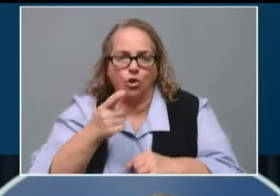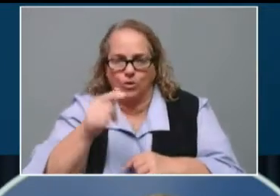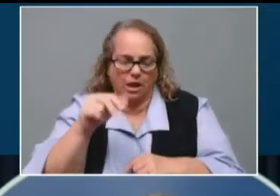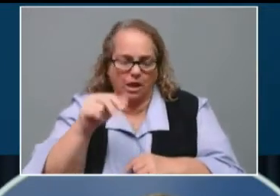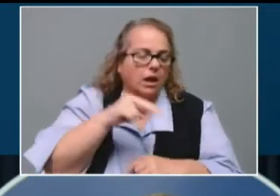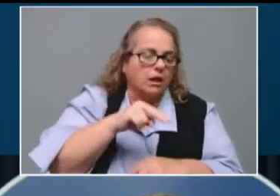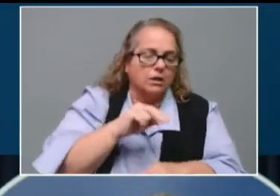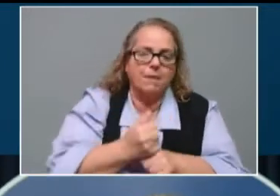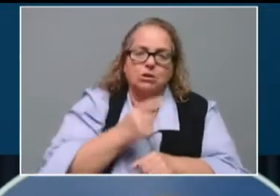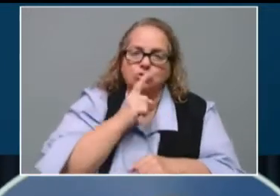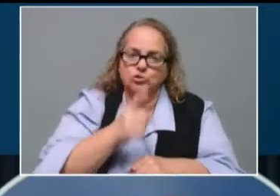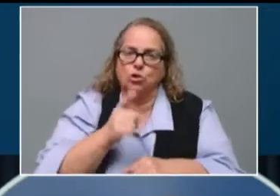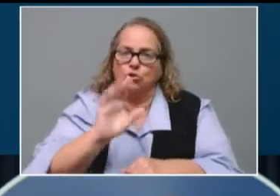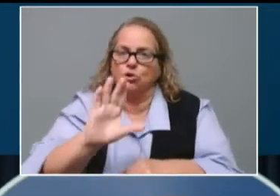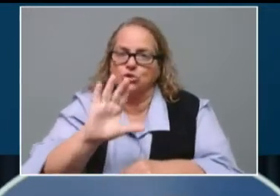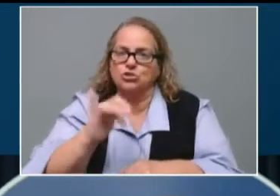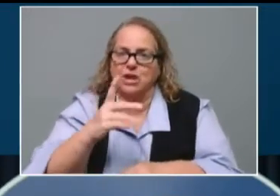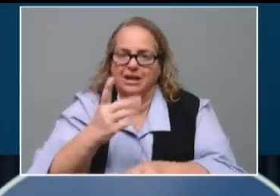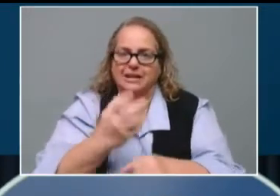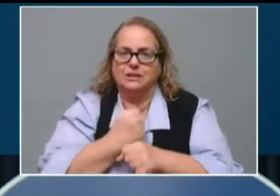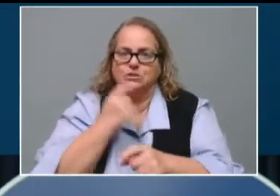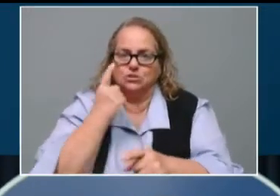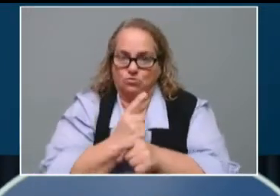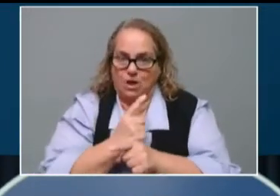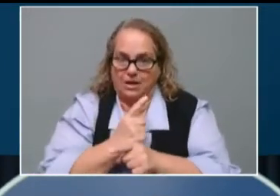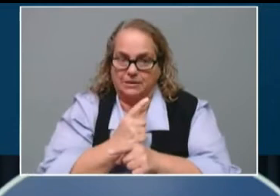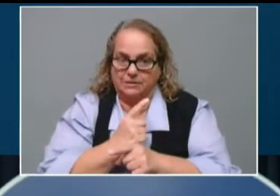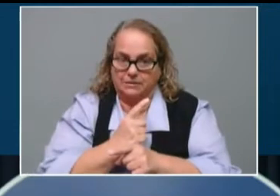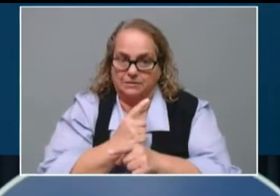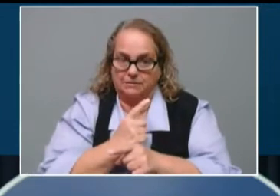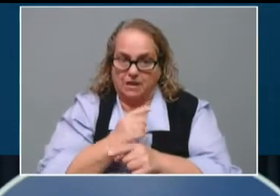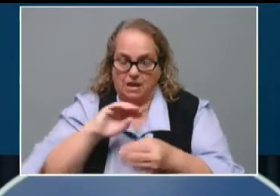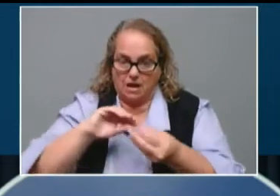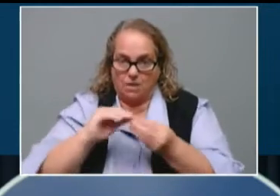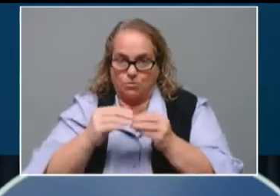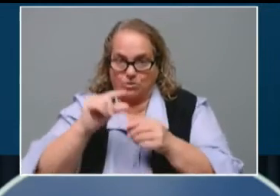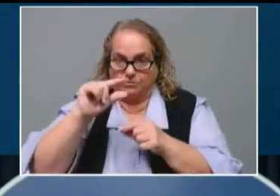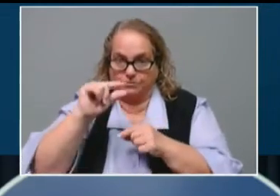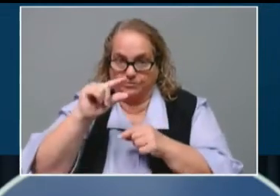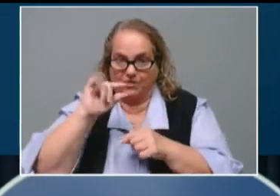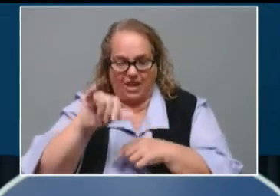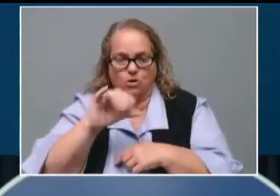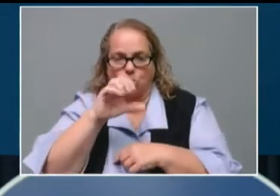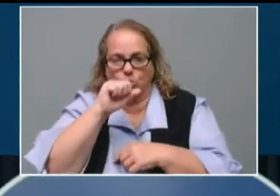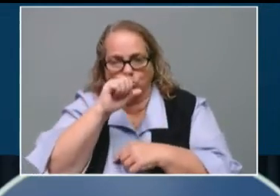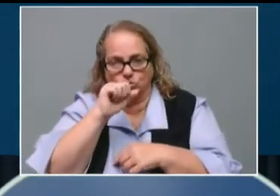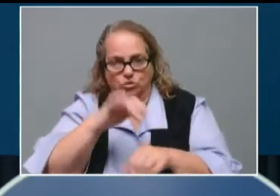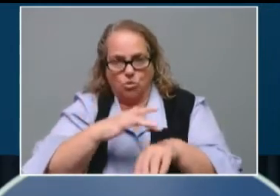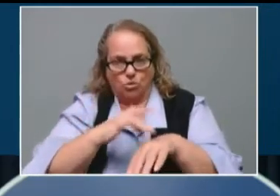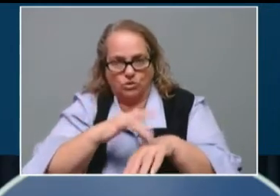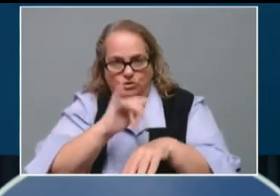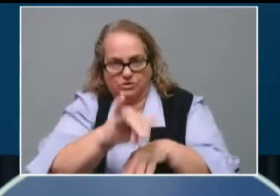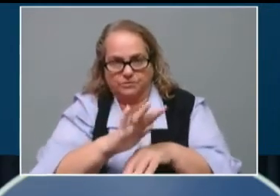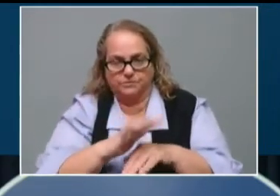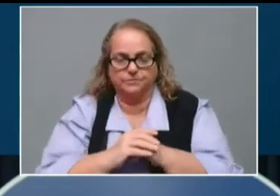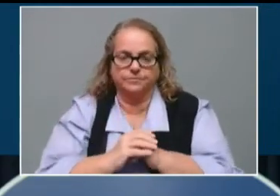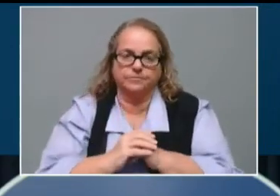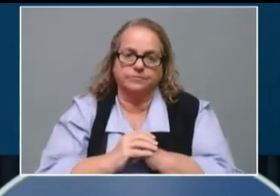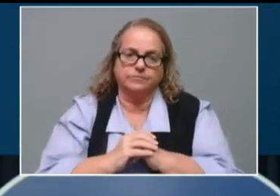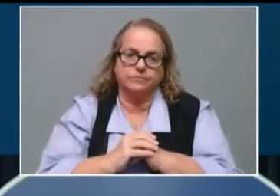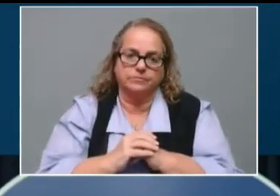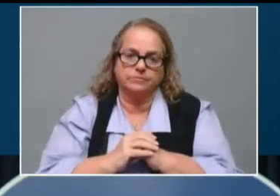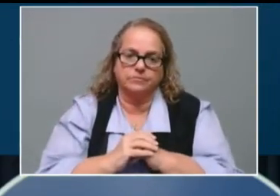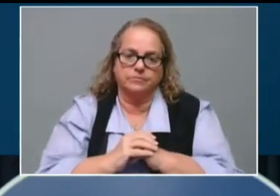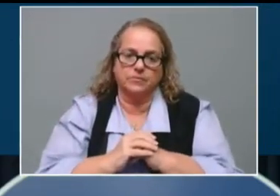right amount that is in the orange. So um Pfizer vaccine is found to be over